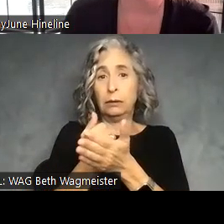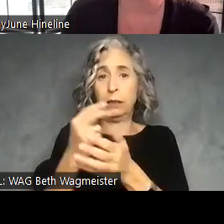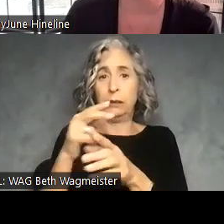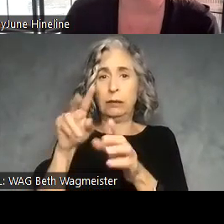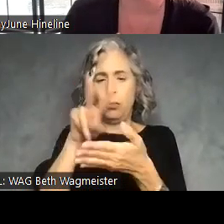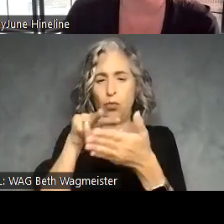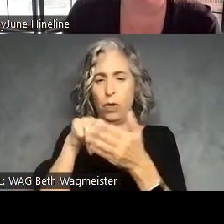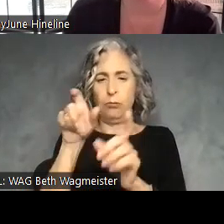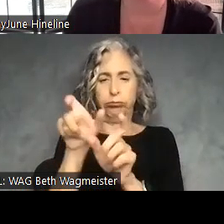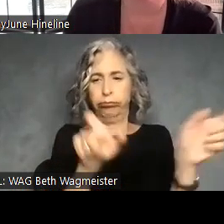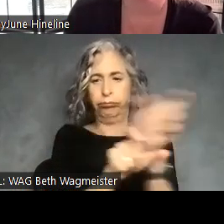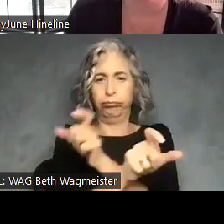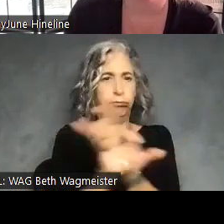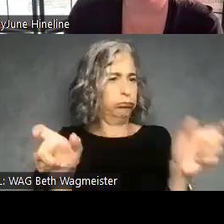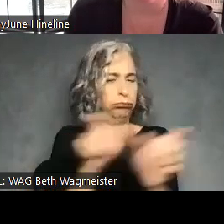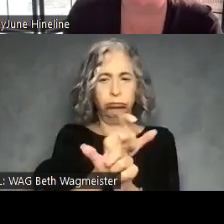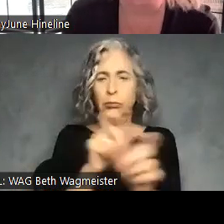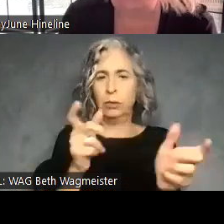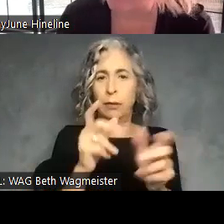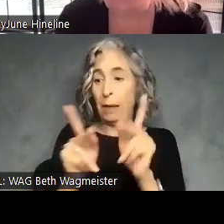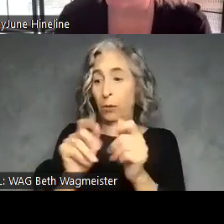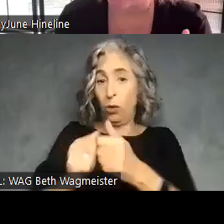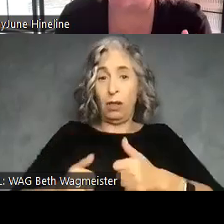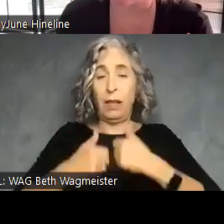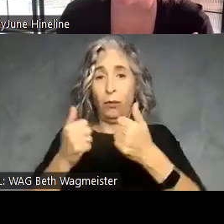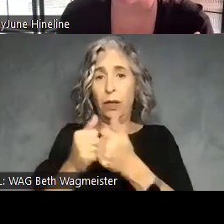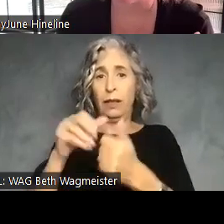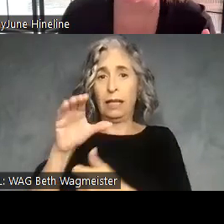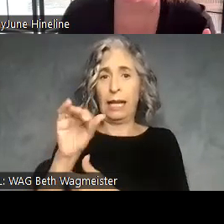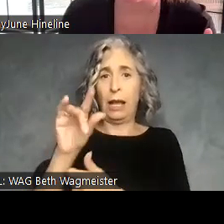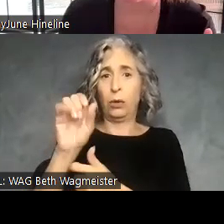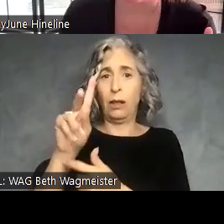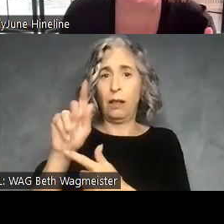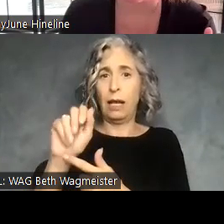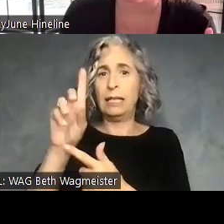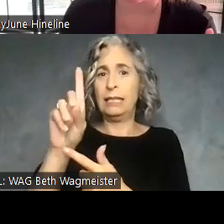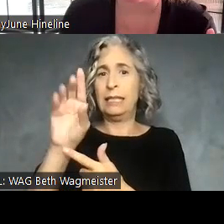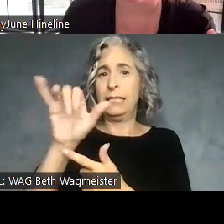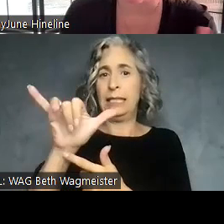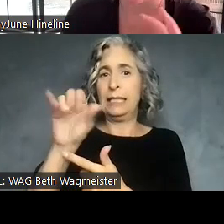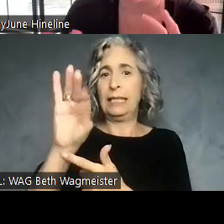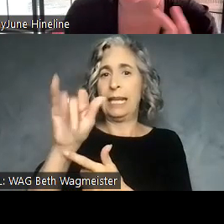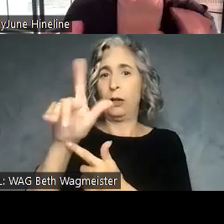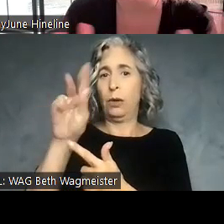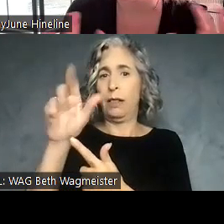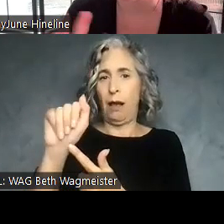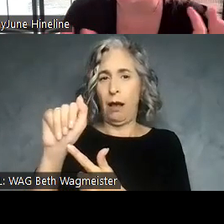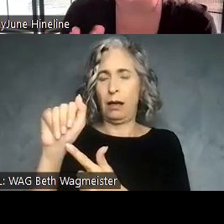and secure method to log in, access content, and undertake tasks. So who does the success